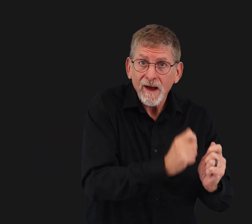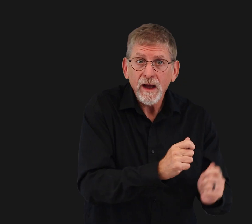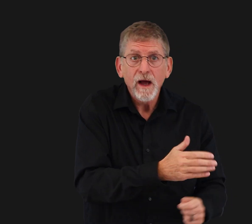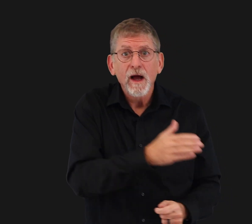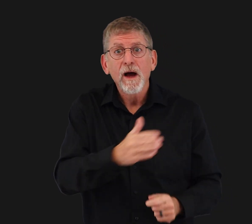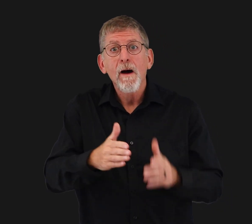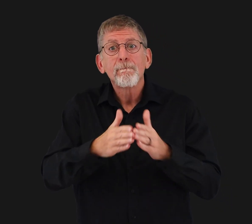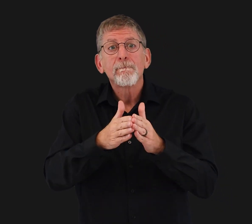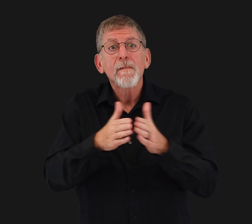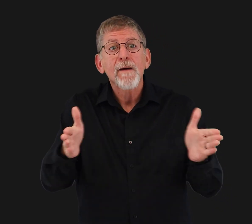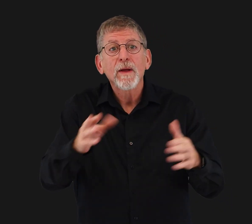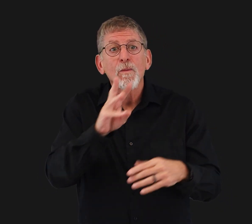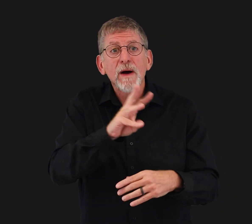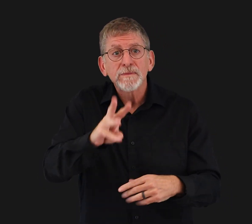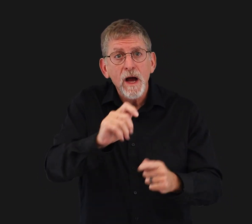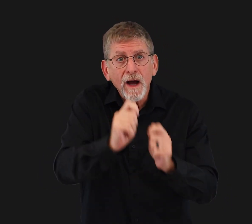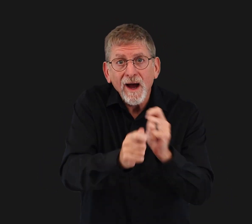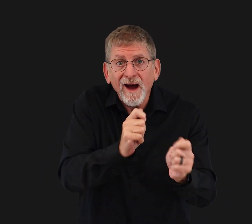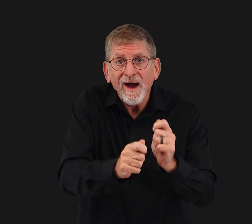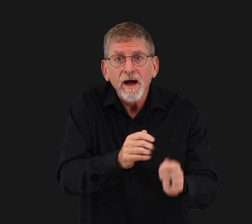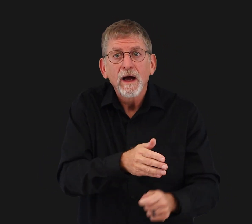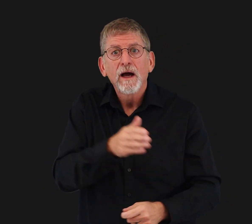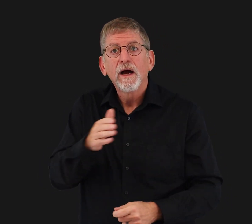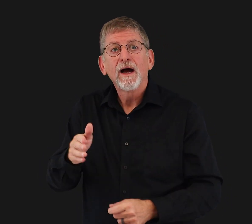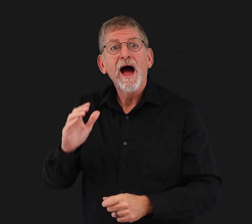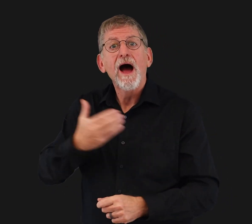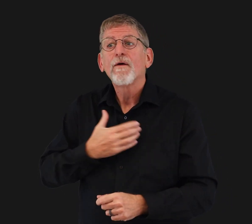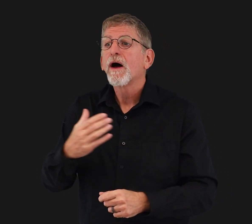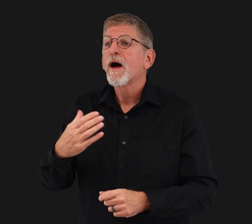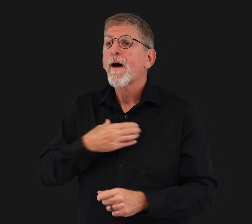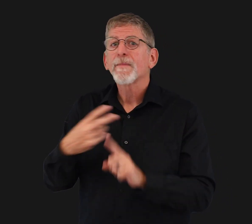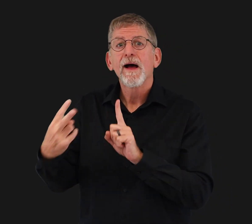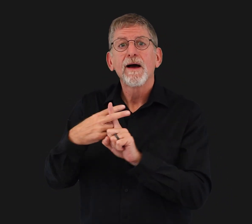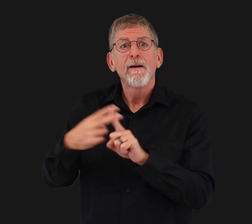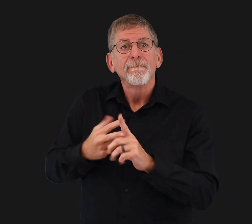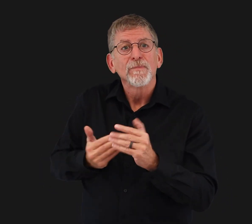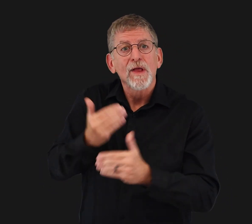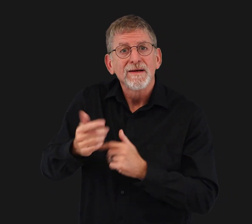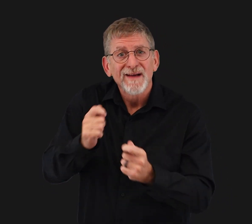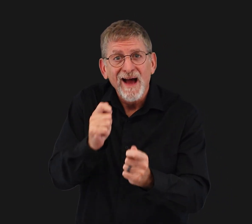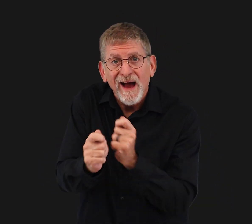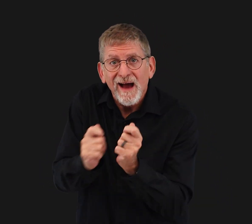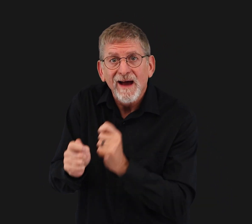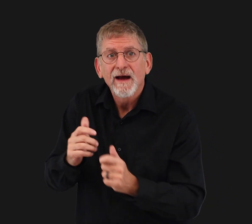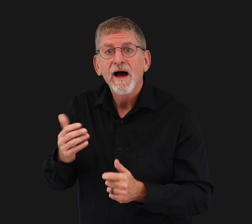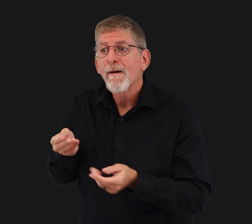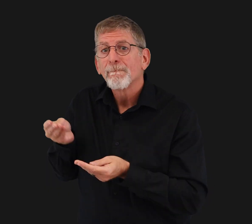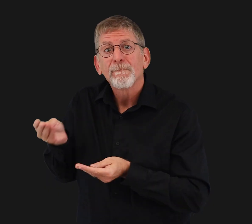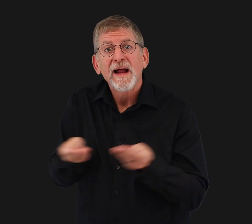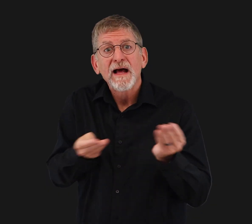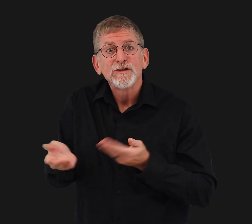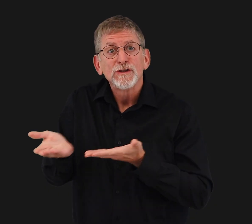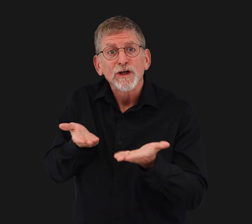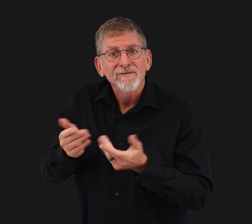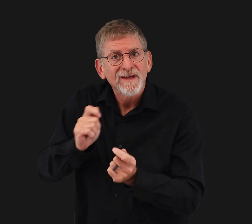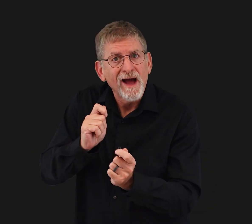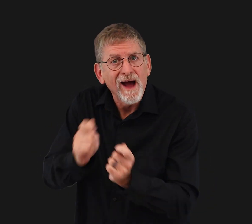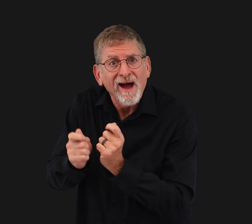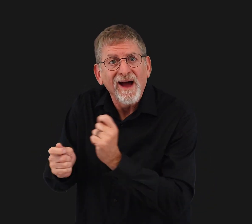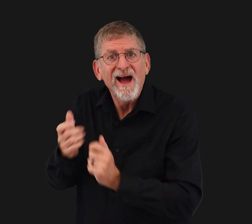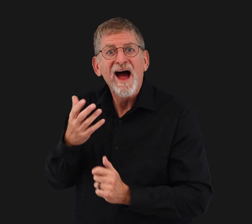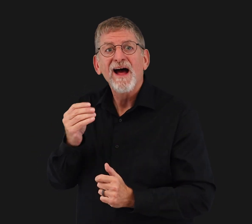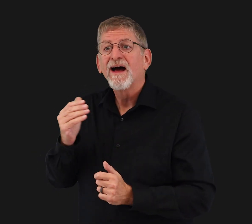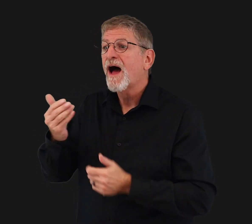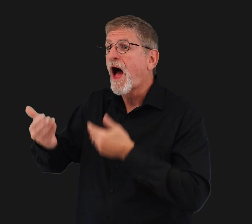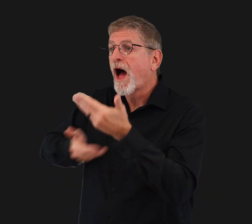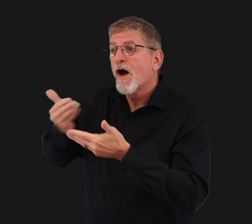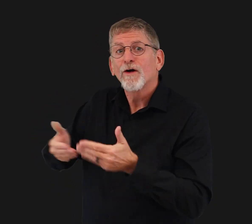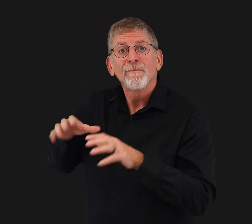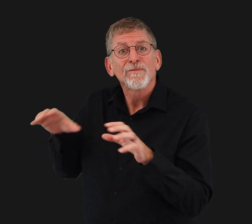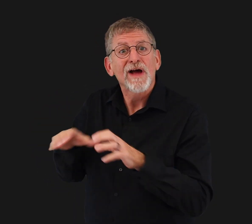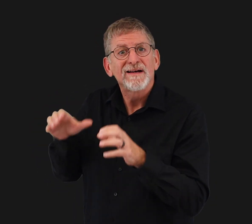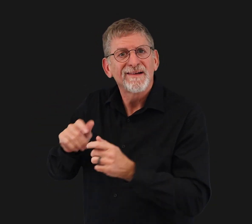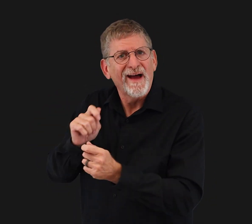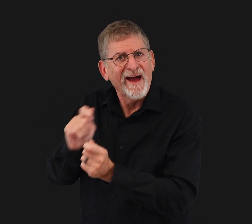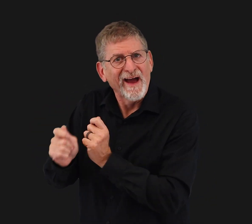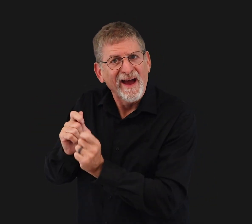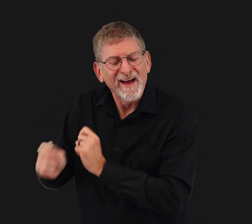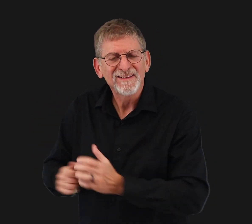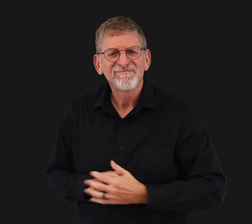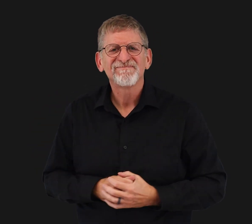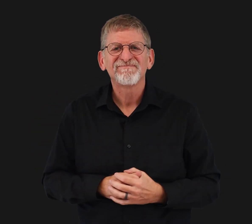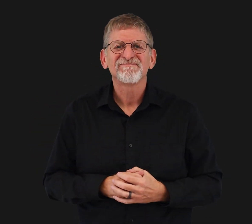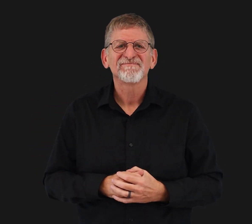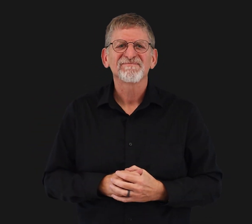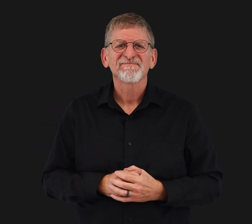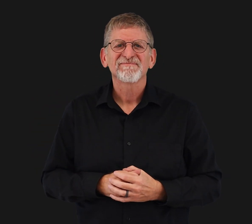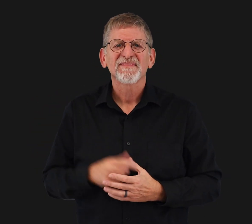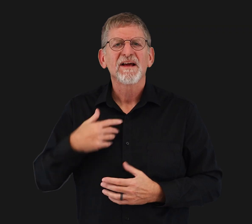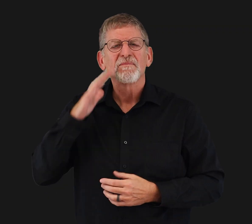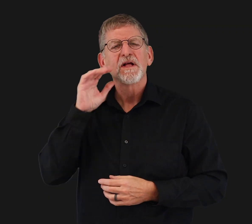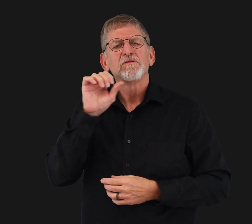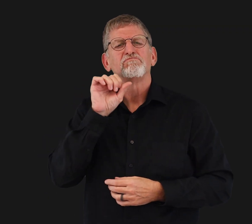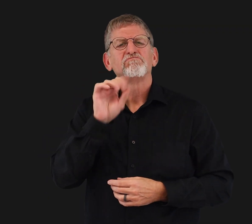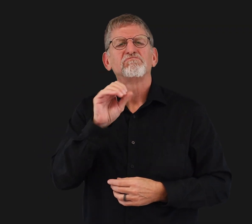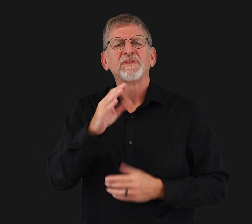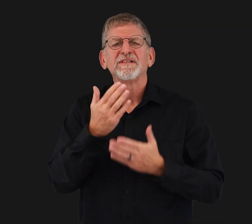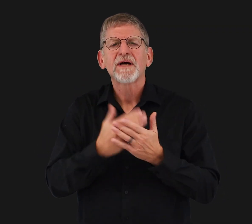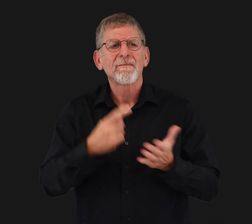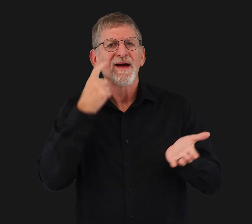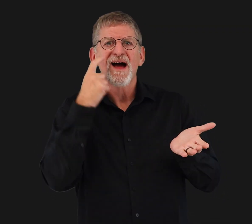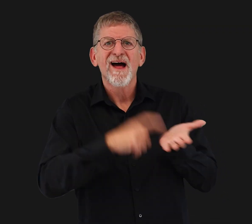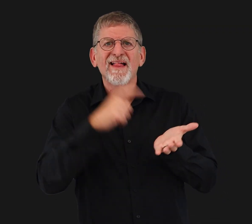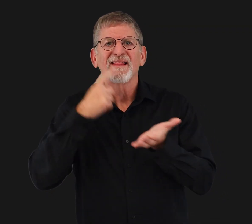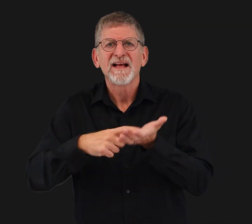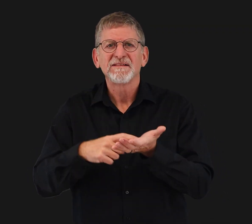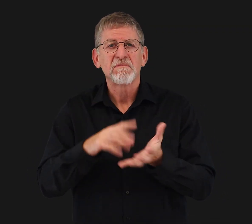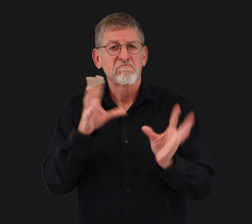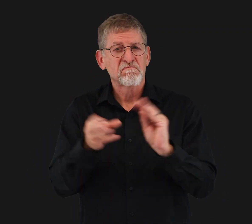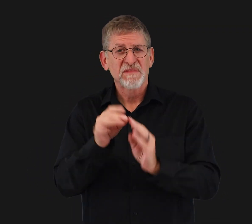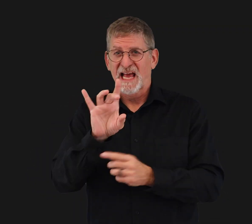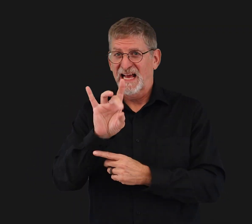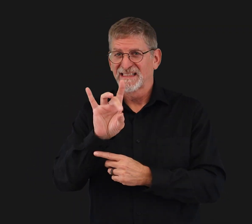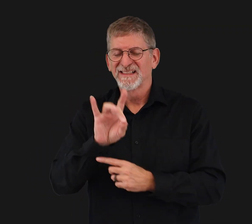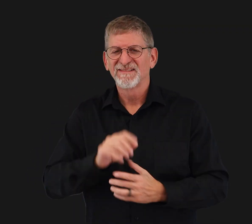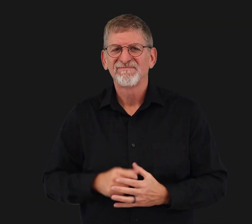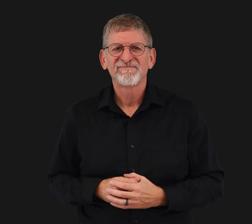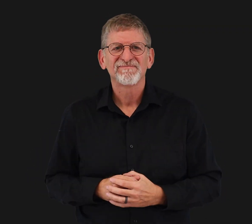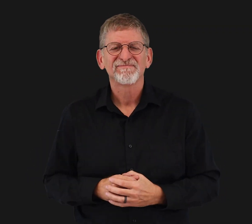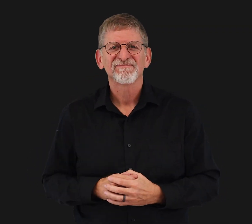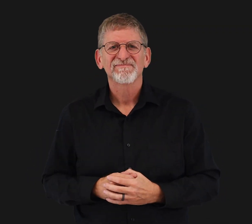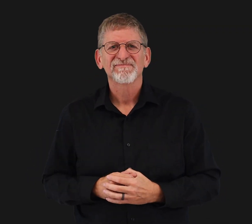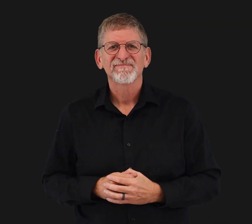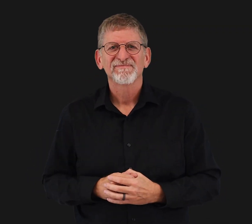to our public website, to our complaints process, our mediation services and our hiring practices. Here are some highlights: